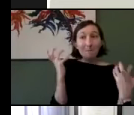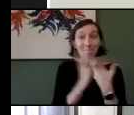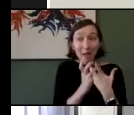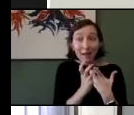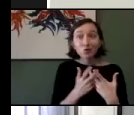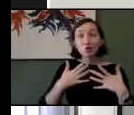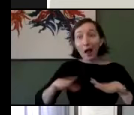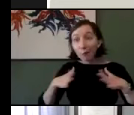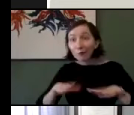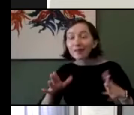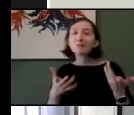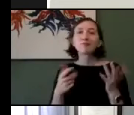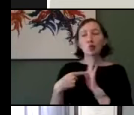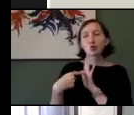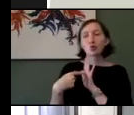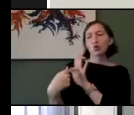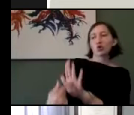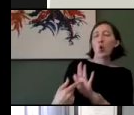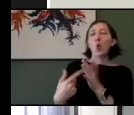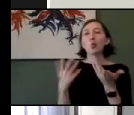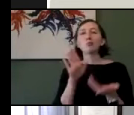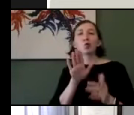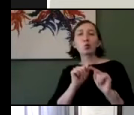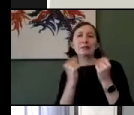or if you want to show team spirit for your school.